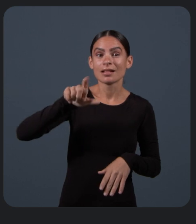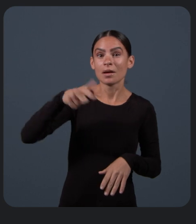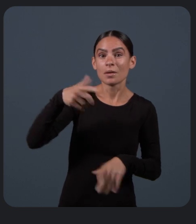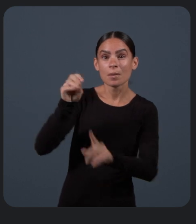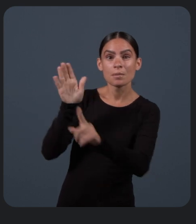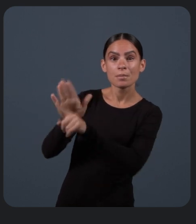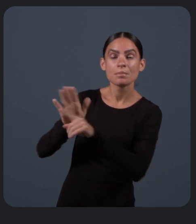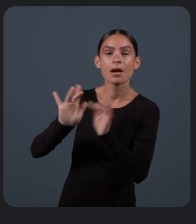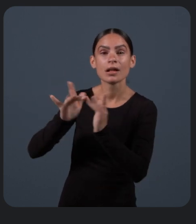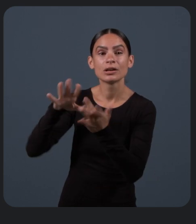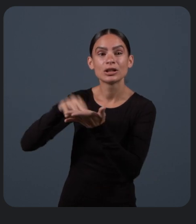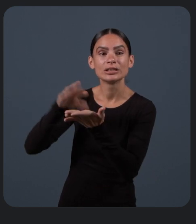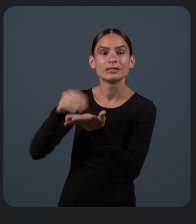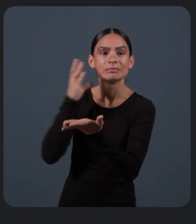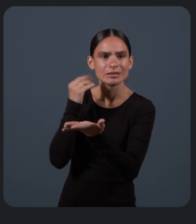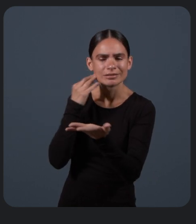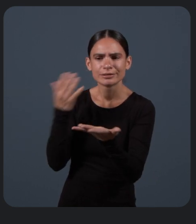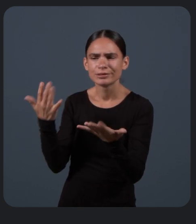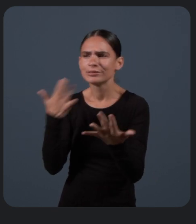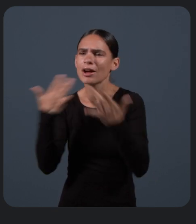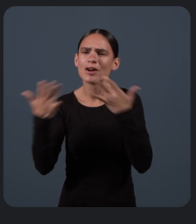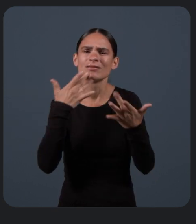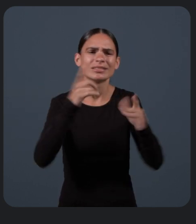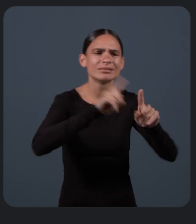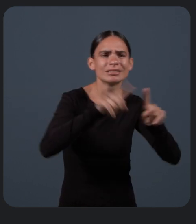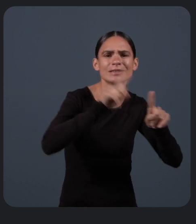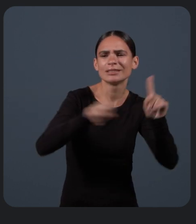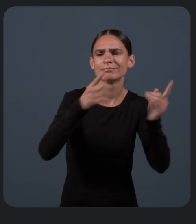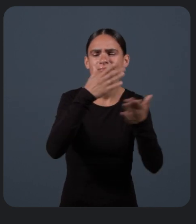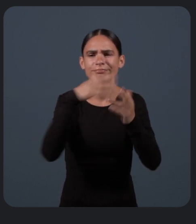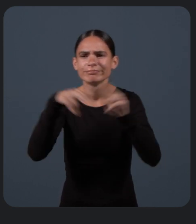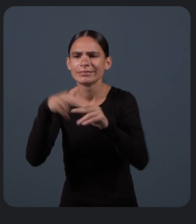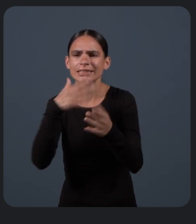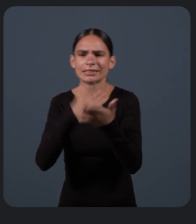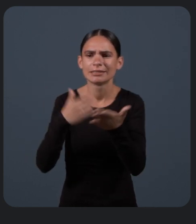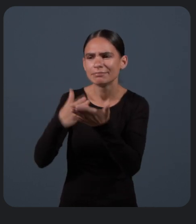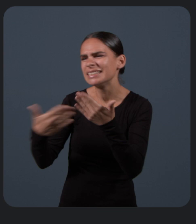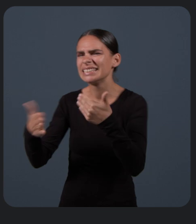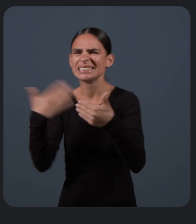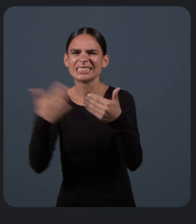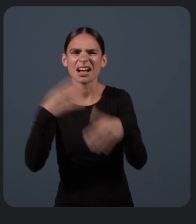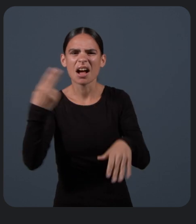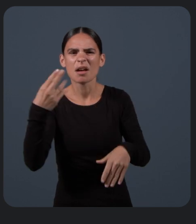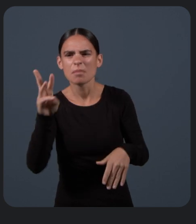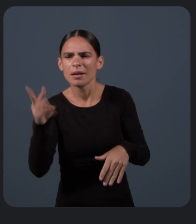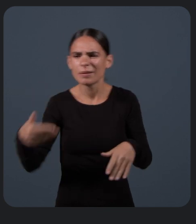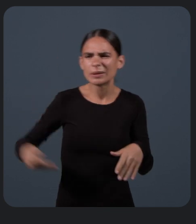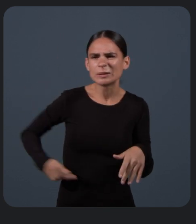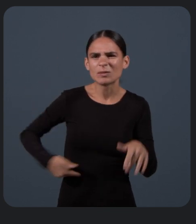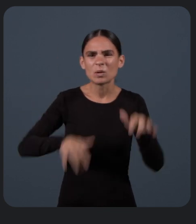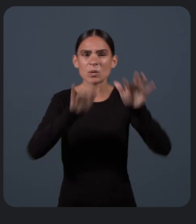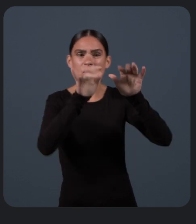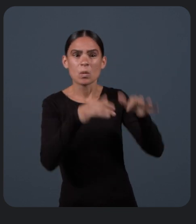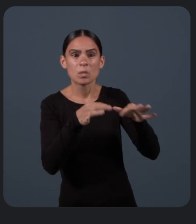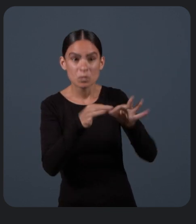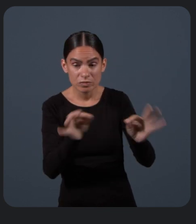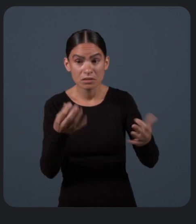And it combines colorful building elements, easy-to-use hardware, and intuitive coding. And I have a big family, so every time I sit down